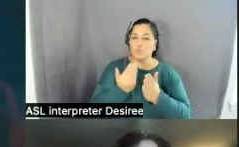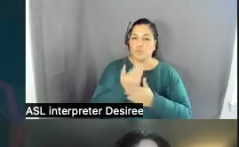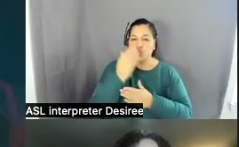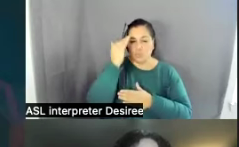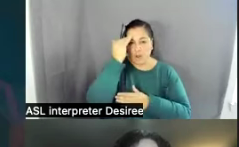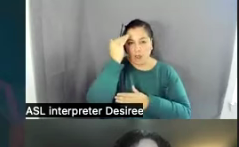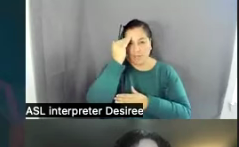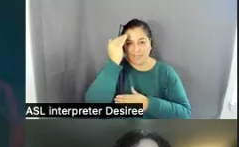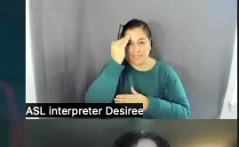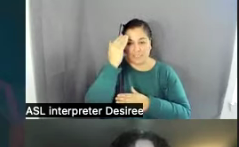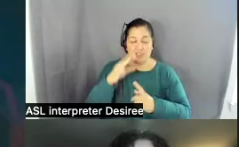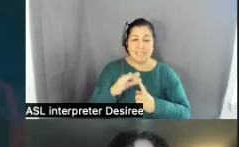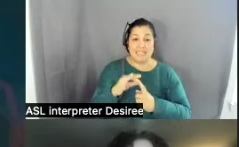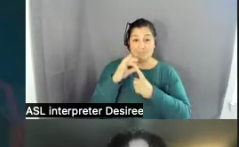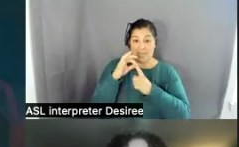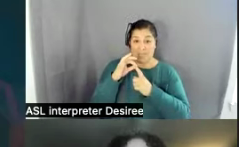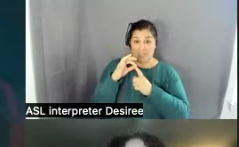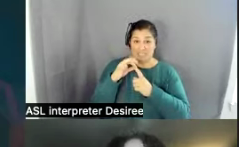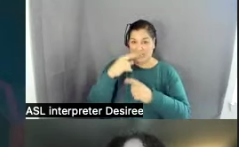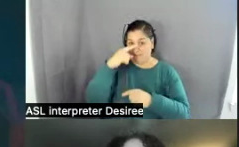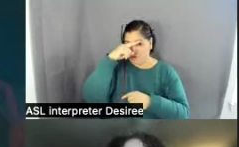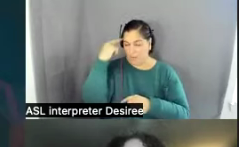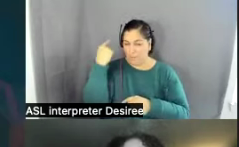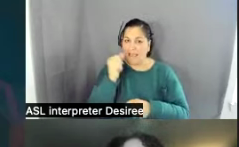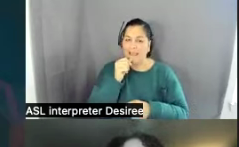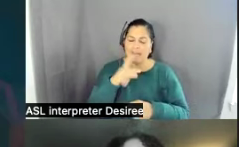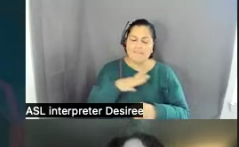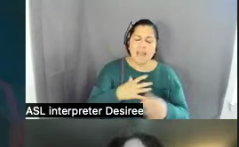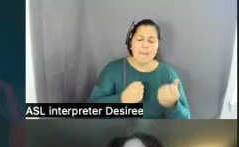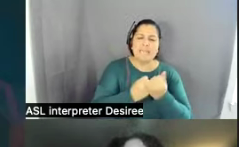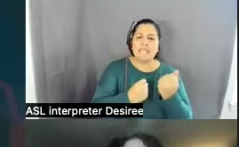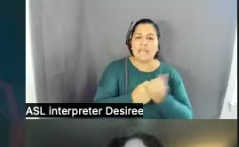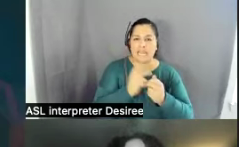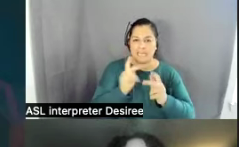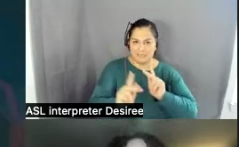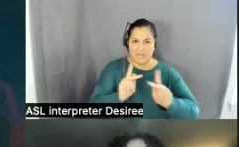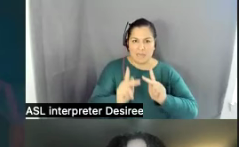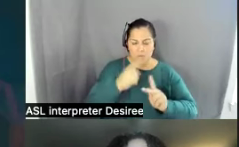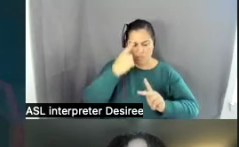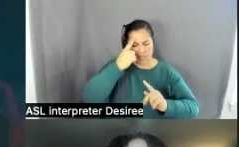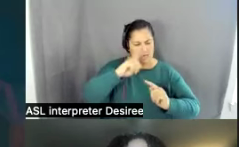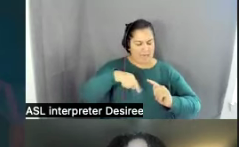kind of, black feminist folk, like, thinking about, part of our work.